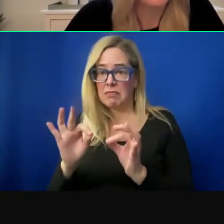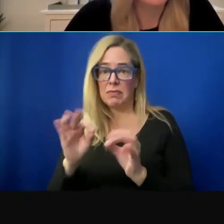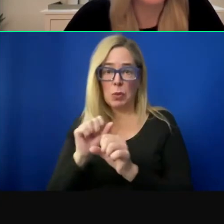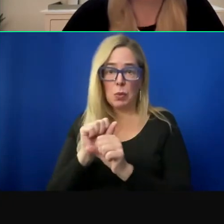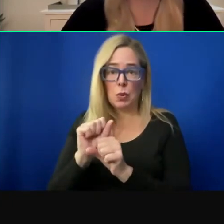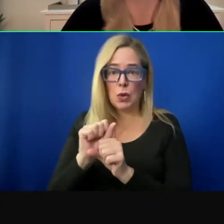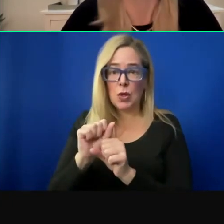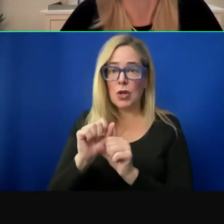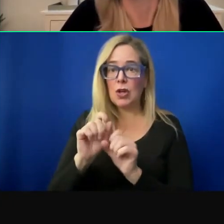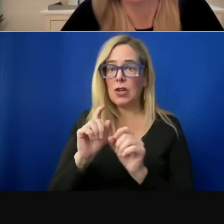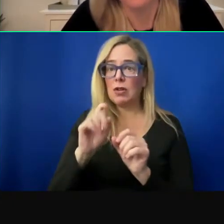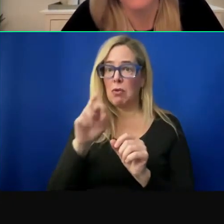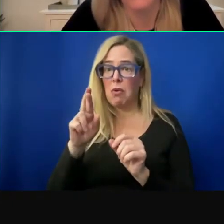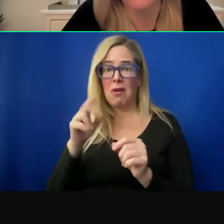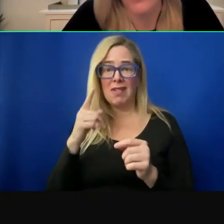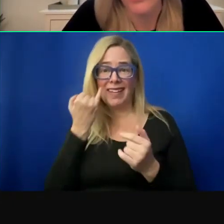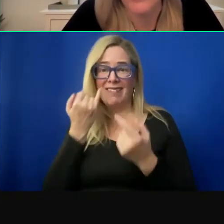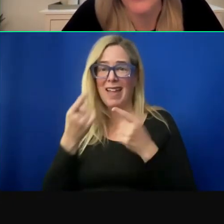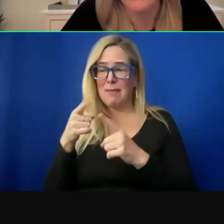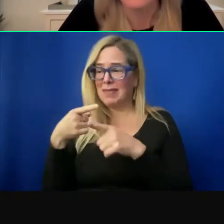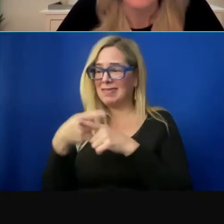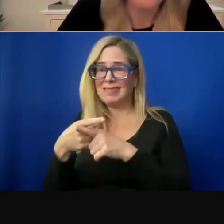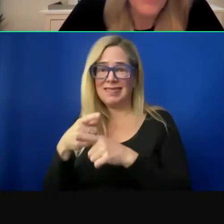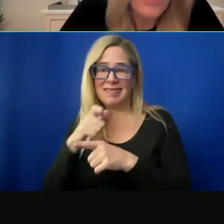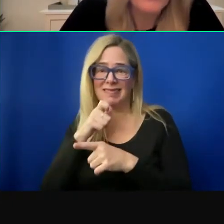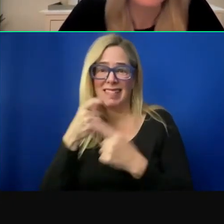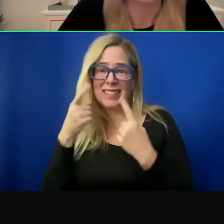These structures don't often exist, unfortunately. In part,